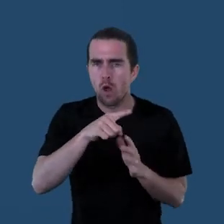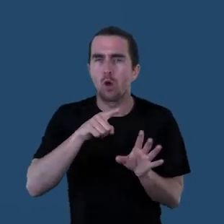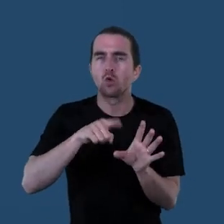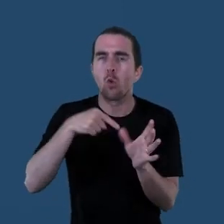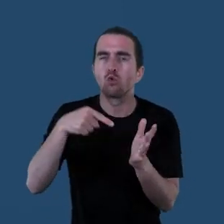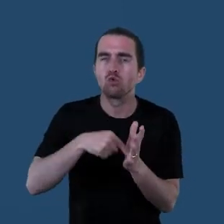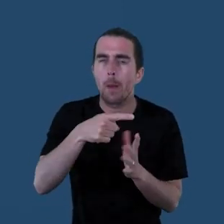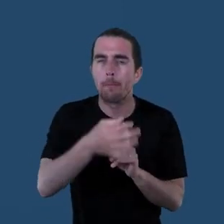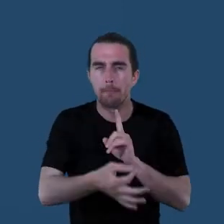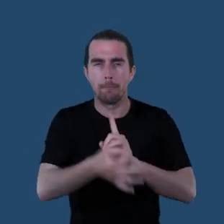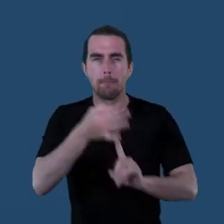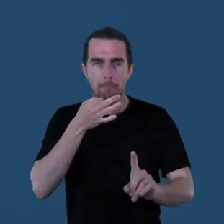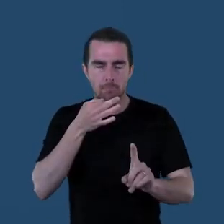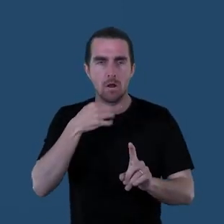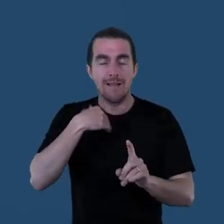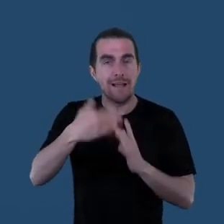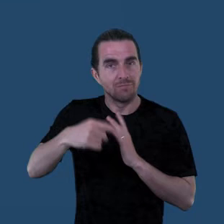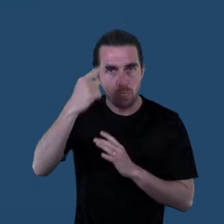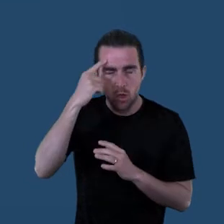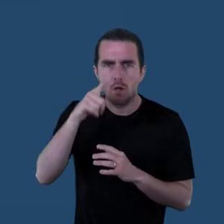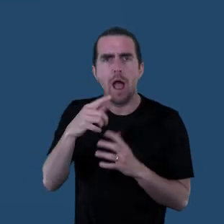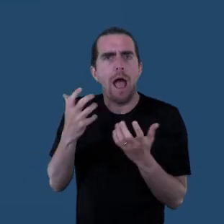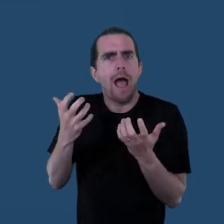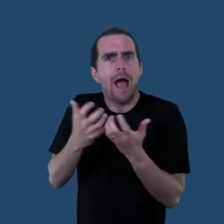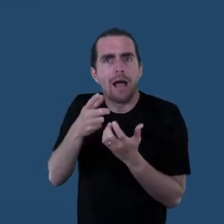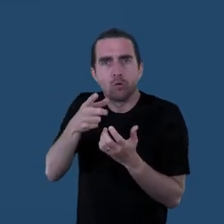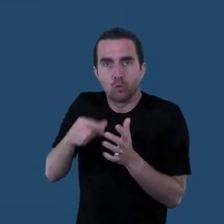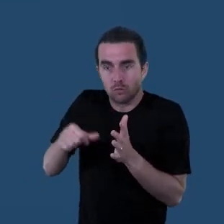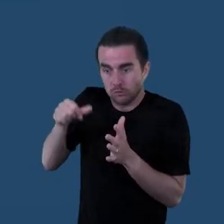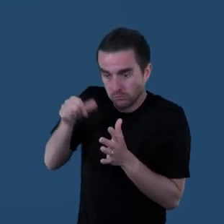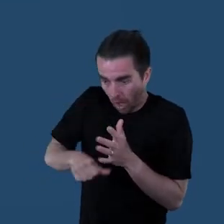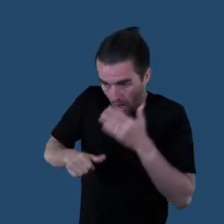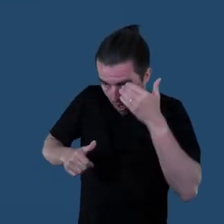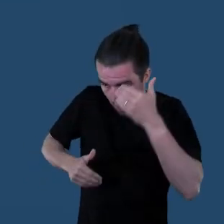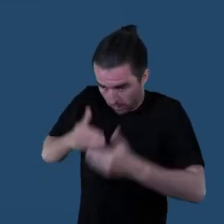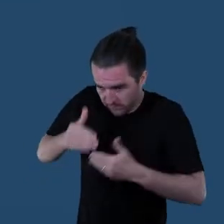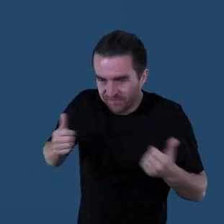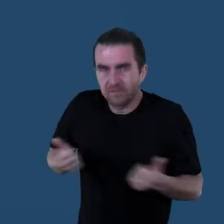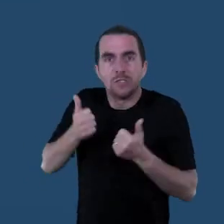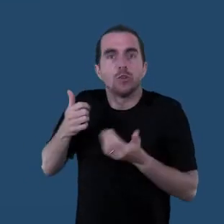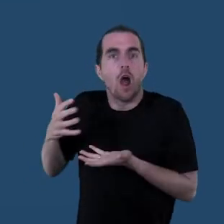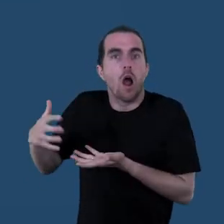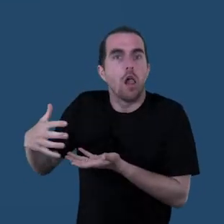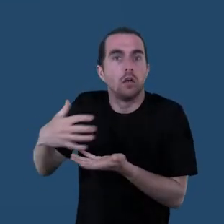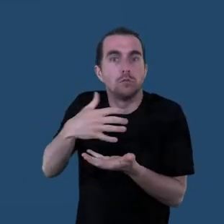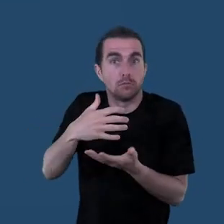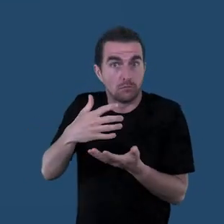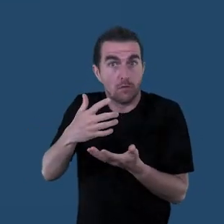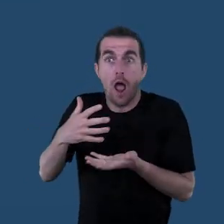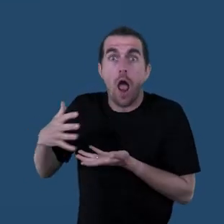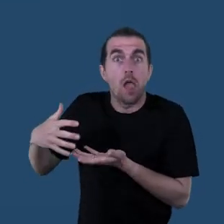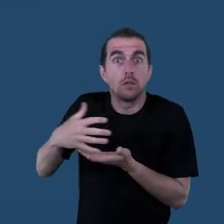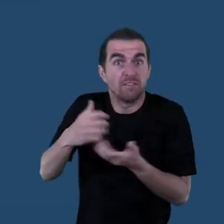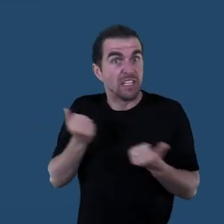that I haven't actually thought about before. So, "How do you start or complete a collection? Do you ever finish a collection?"